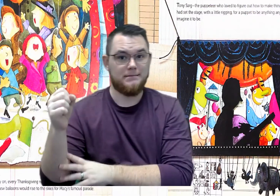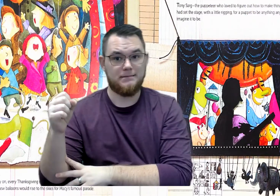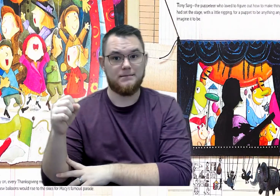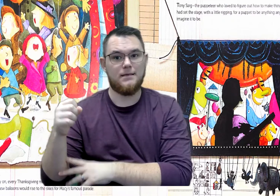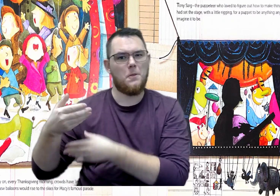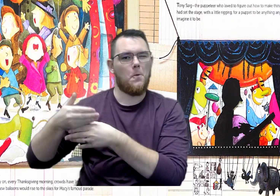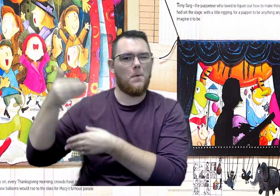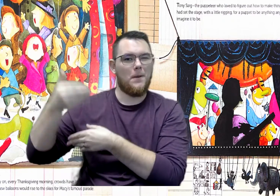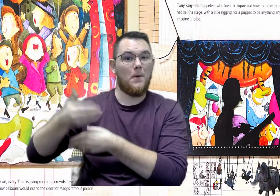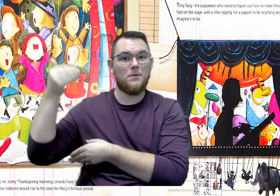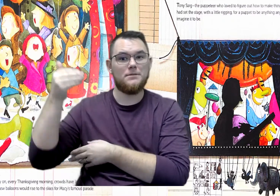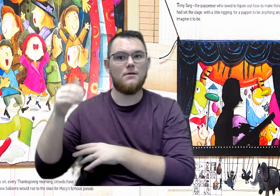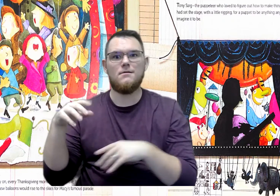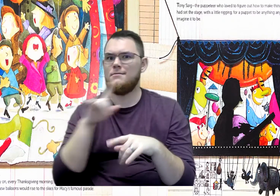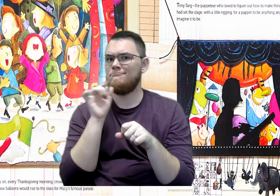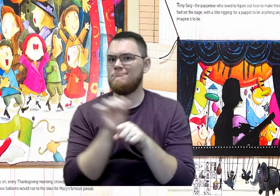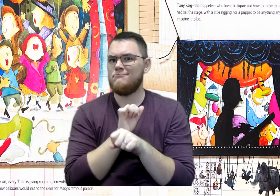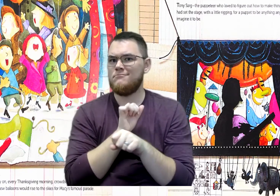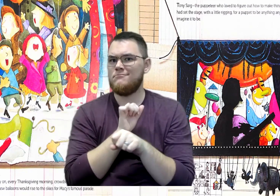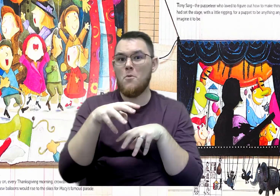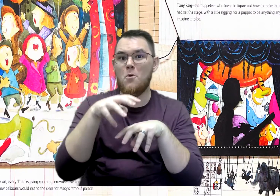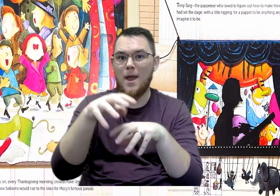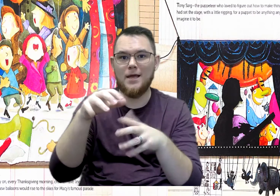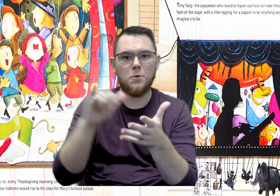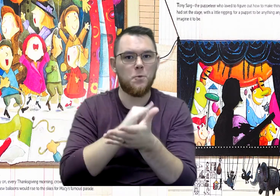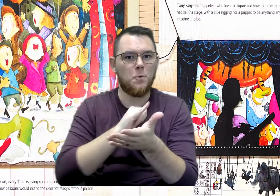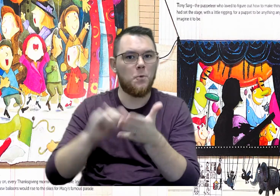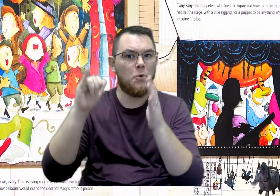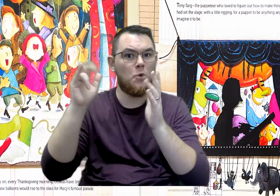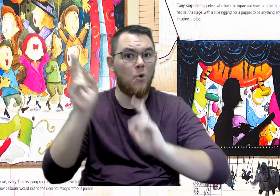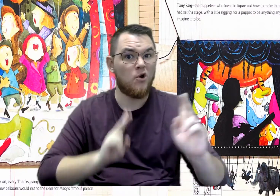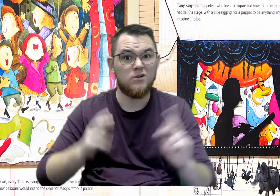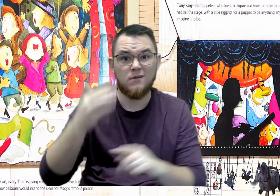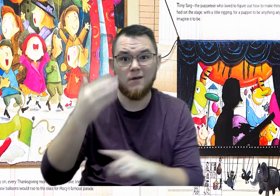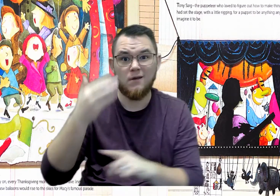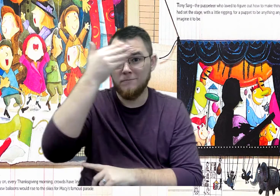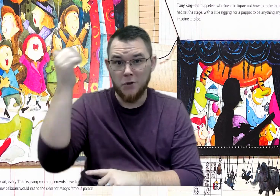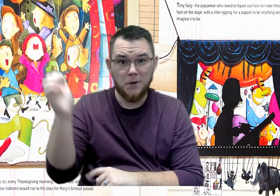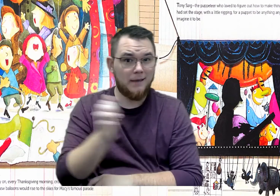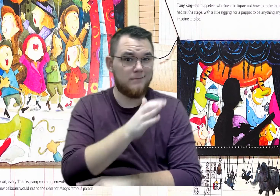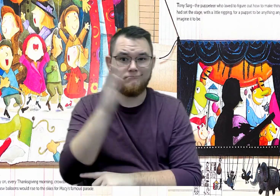It was a parade New Yorkers would never forget!